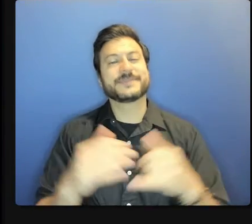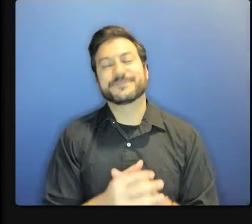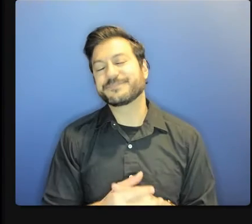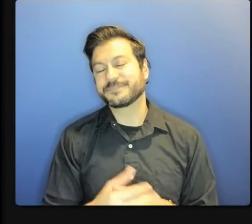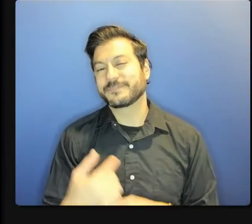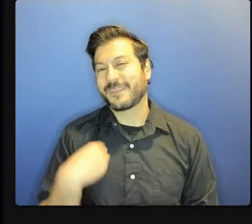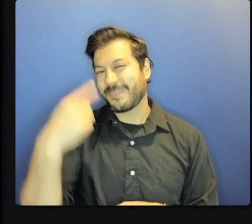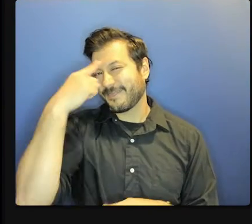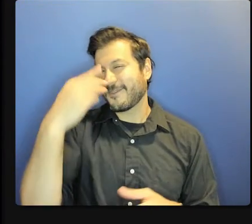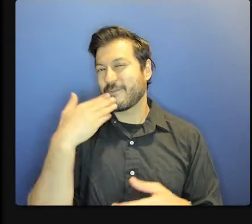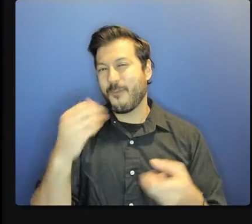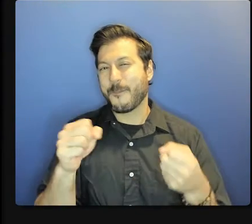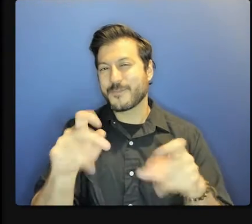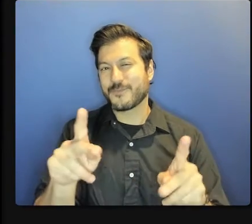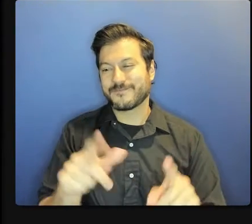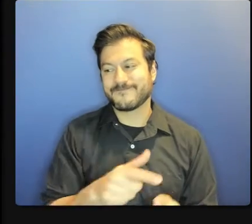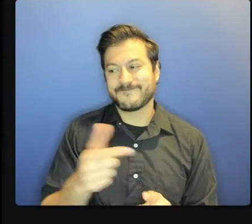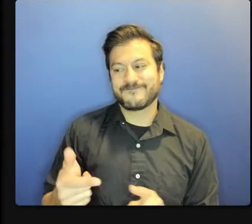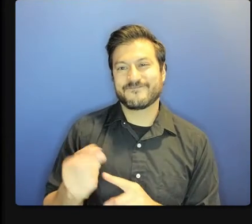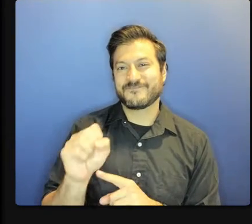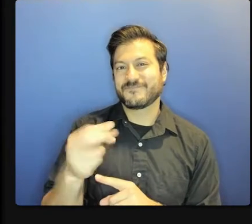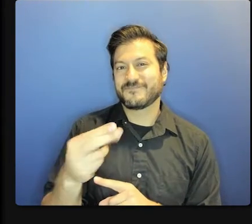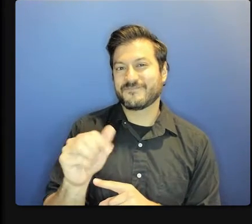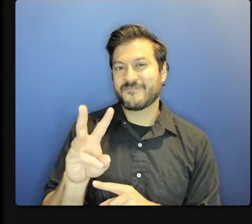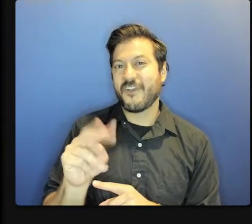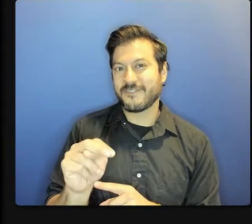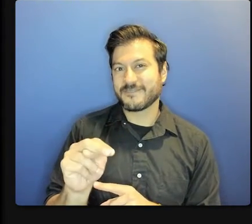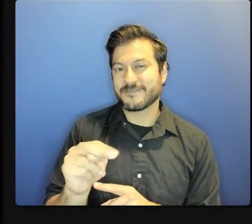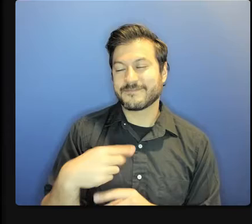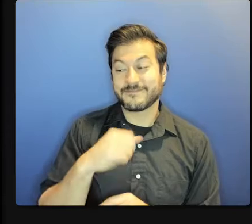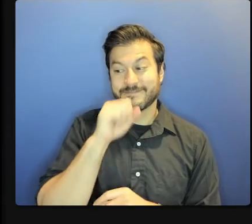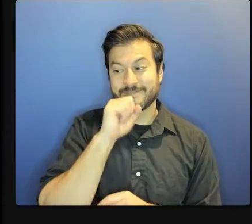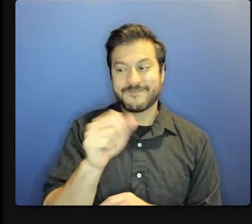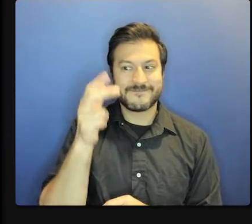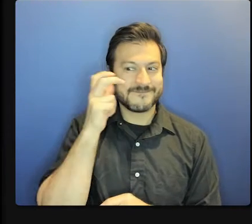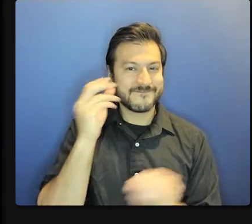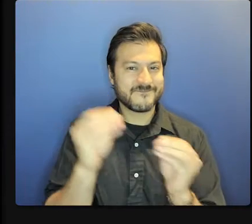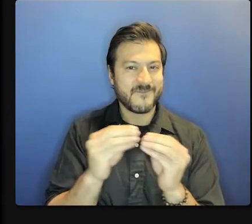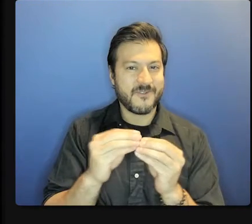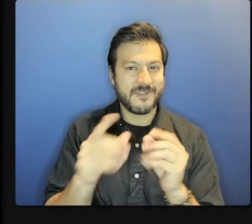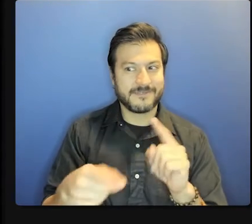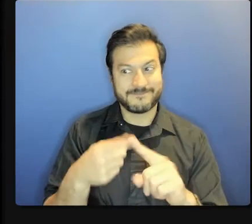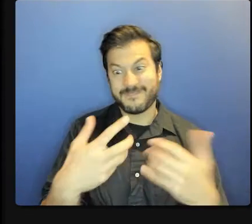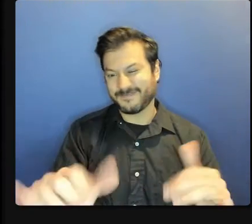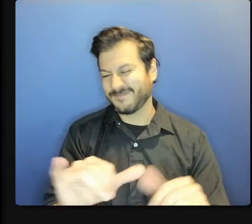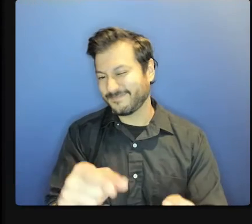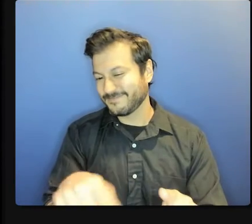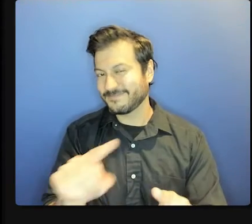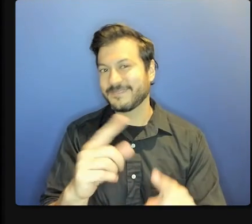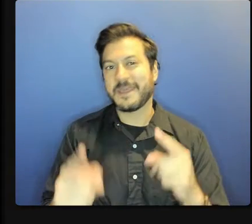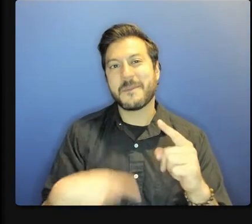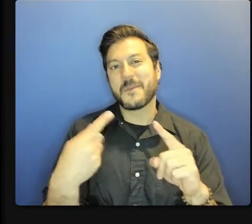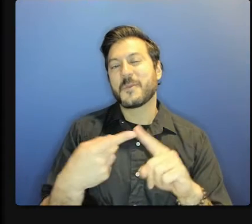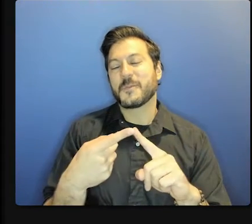I think this is a good opportunity to turn it over to Shawn. I would love to hear more, as our audience would probably,